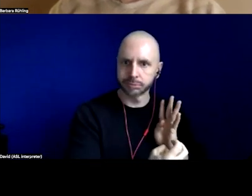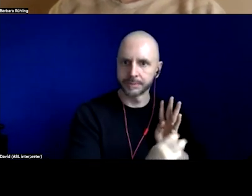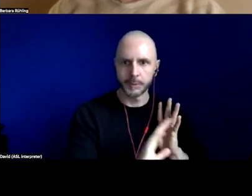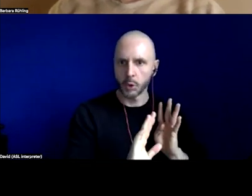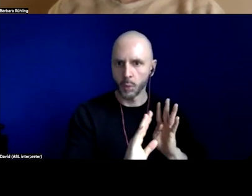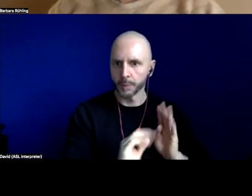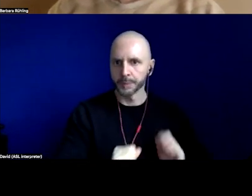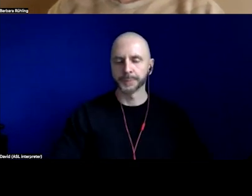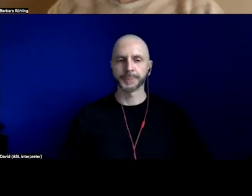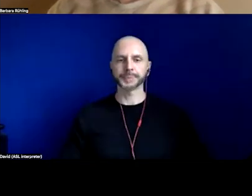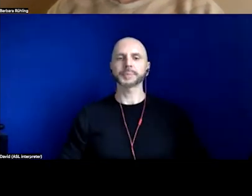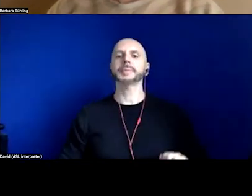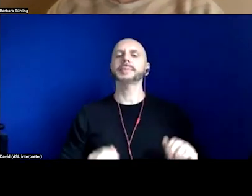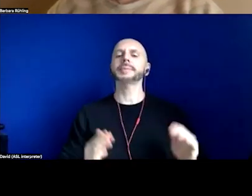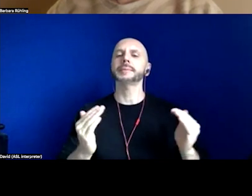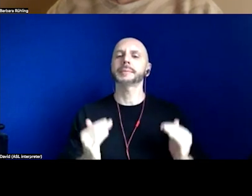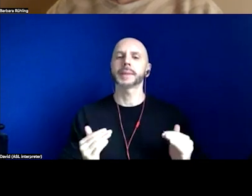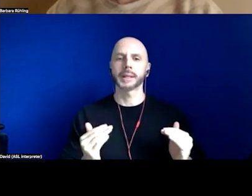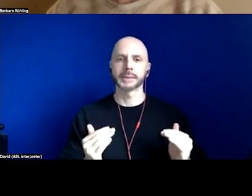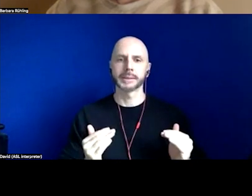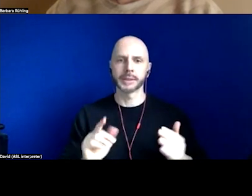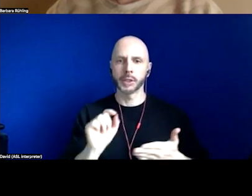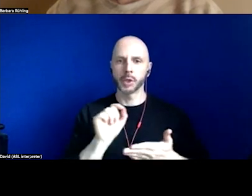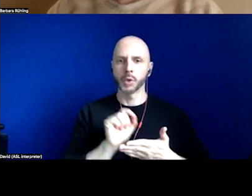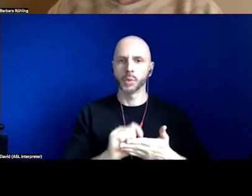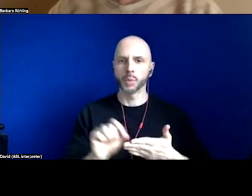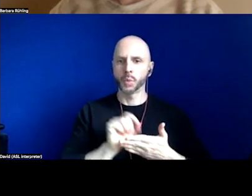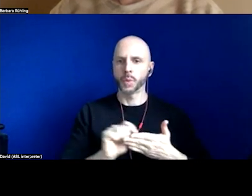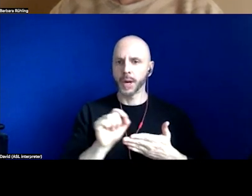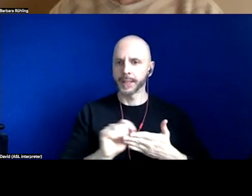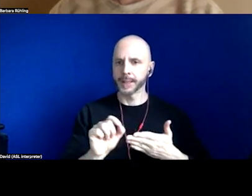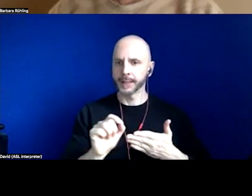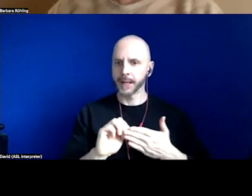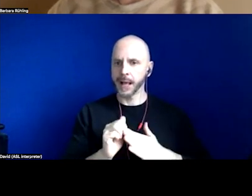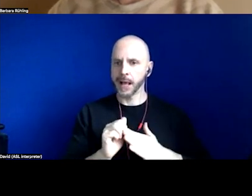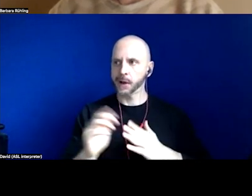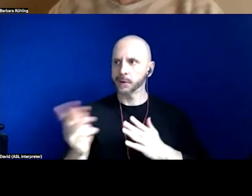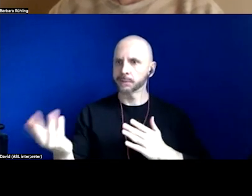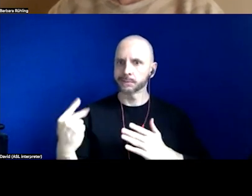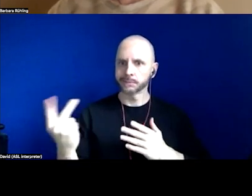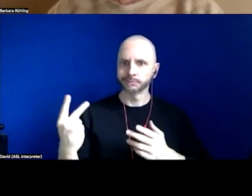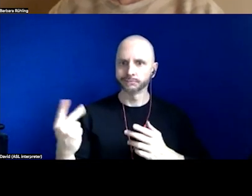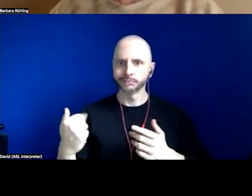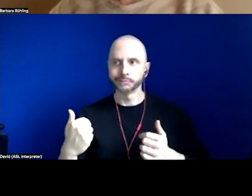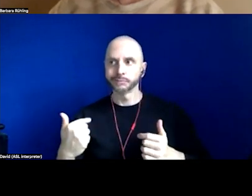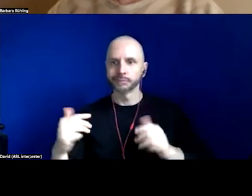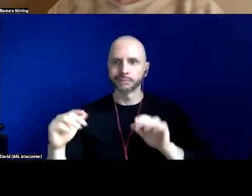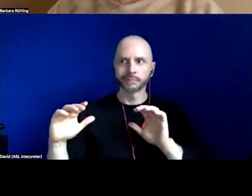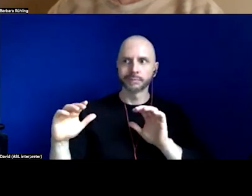we do it needs very specific approaches. It's different from an individual author having that